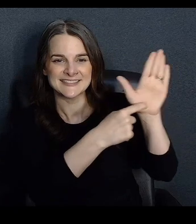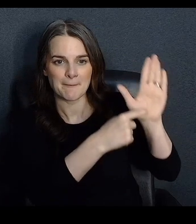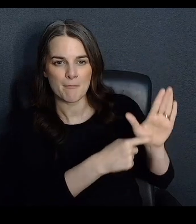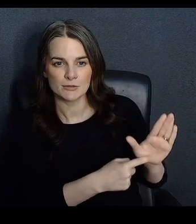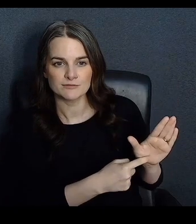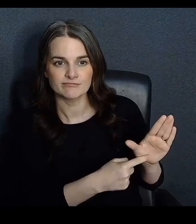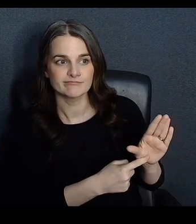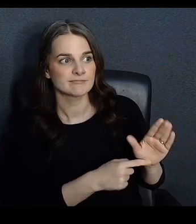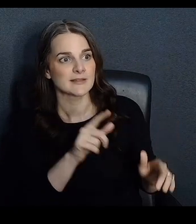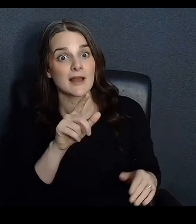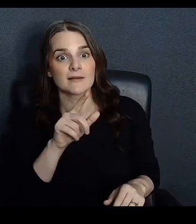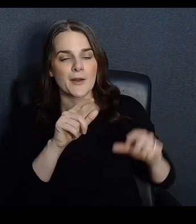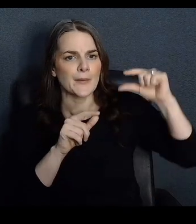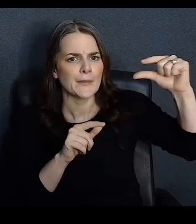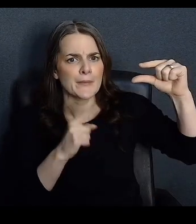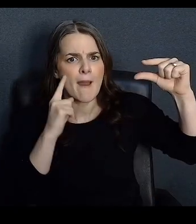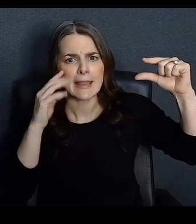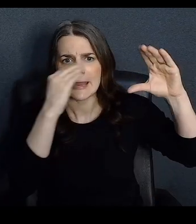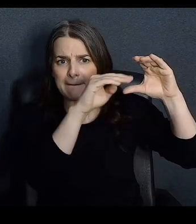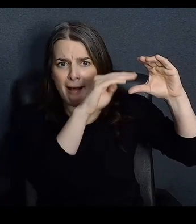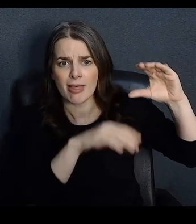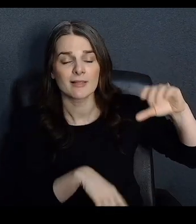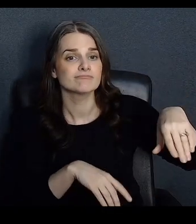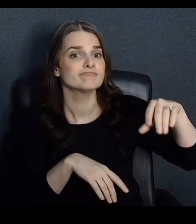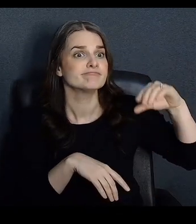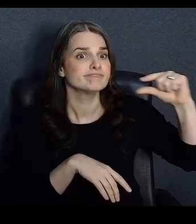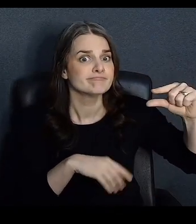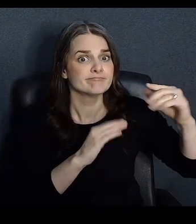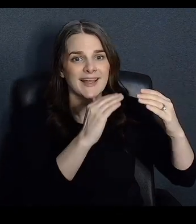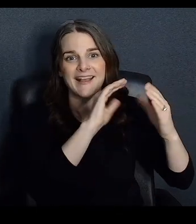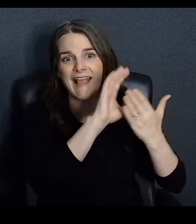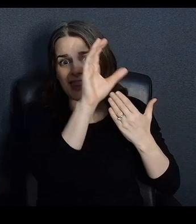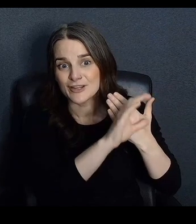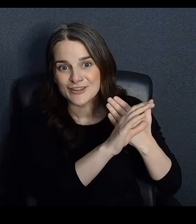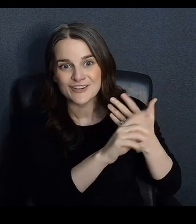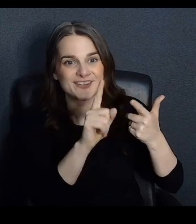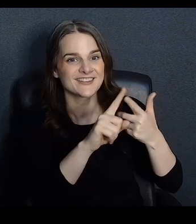So we have tabs for email, for calendar, for contacts,